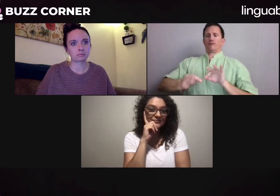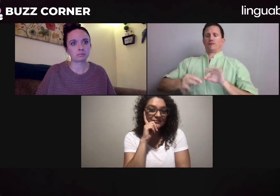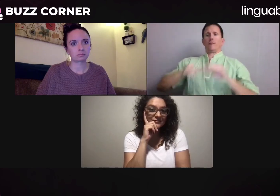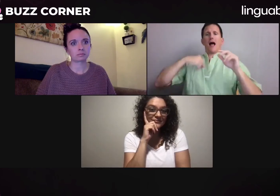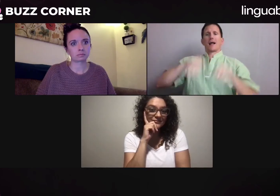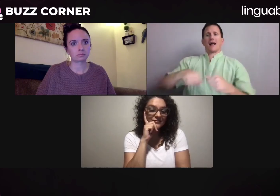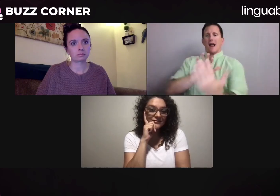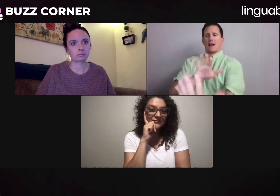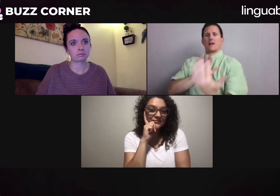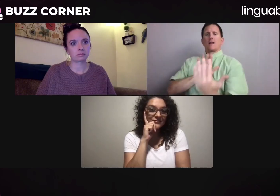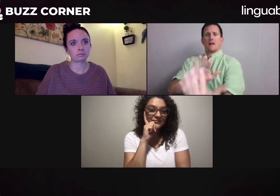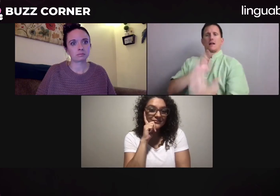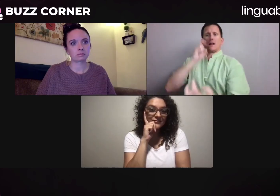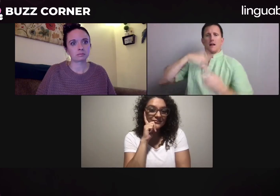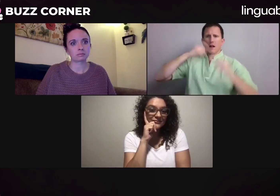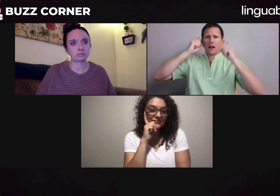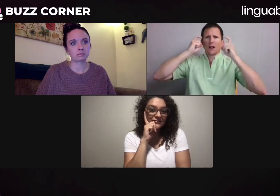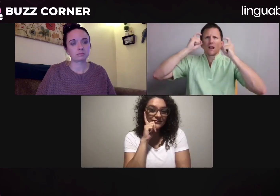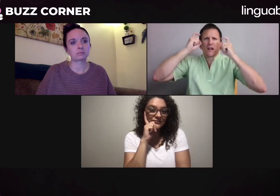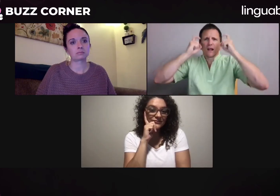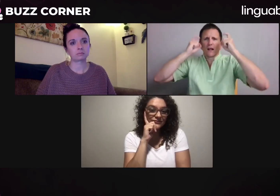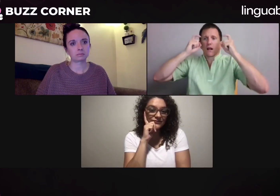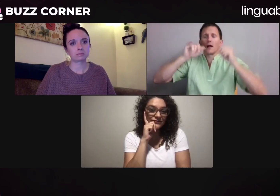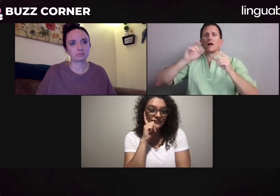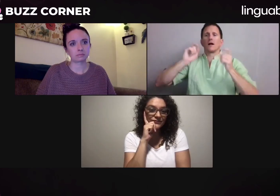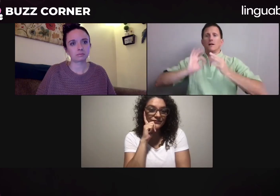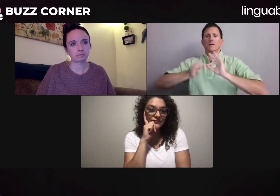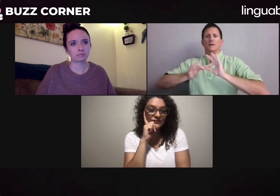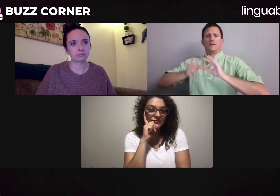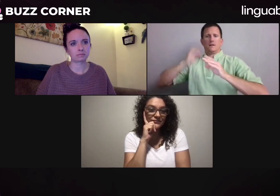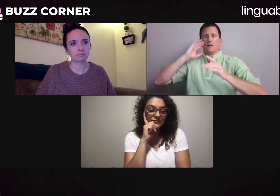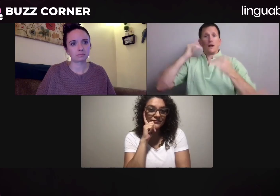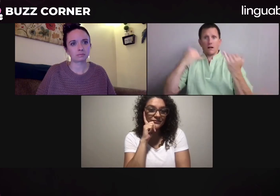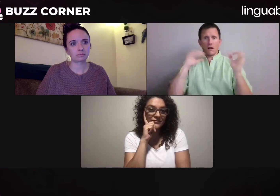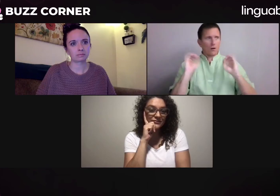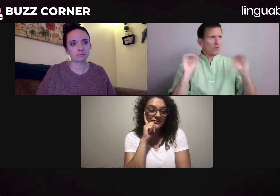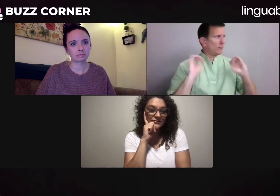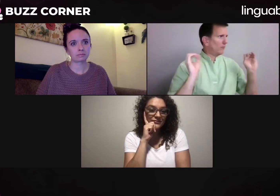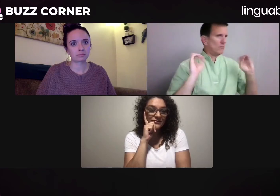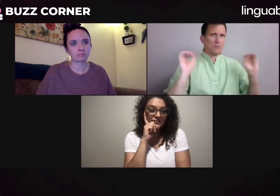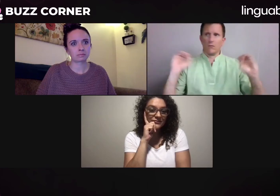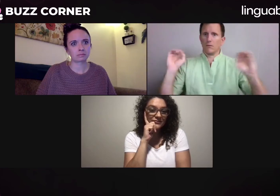I don't have that sort of a relationship. I don't have the ability to assess whether or not by looking for facial expressions.